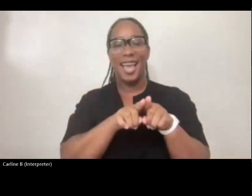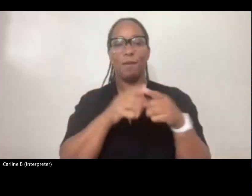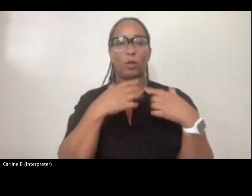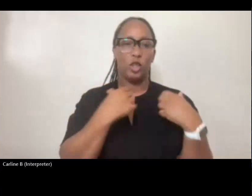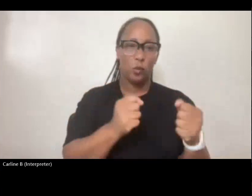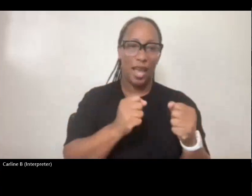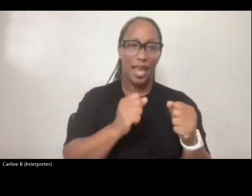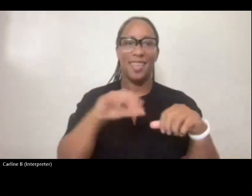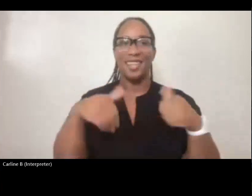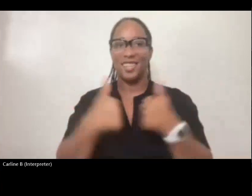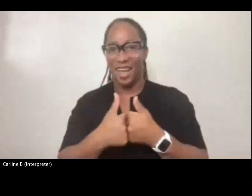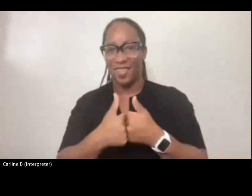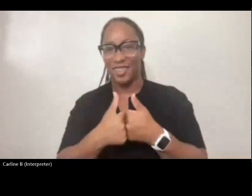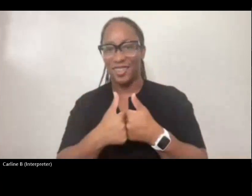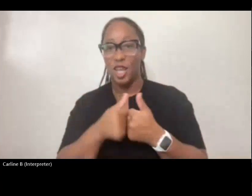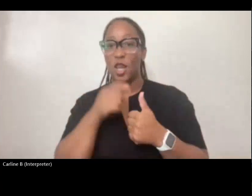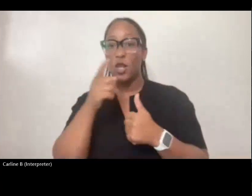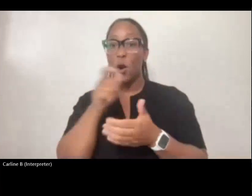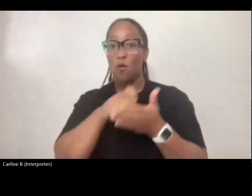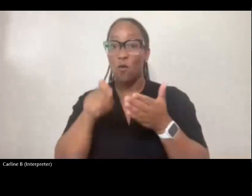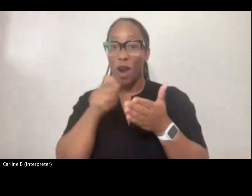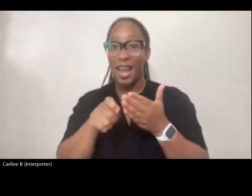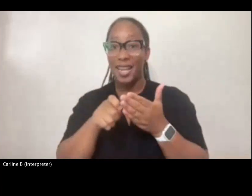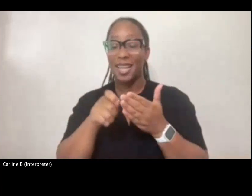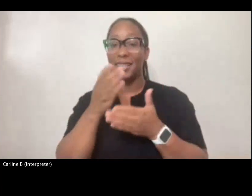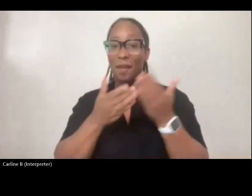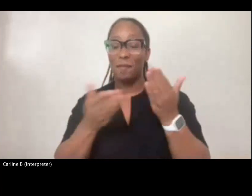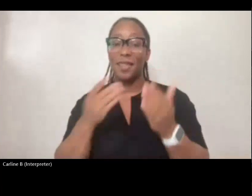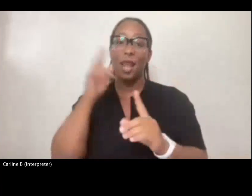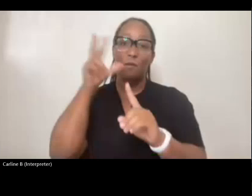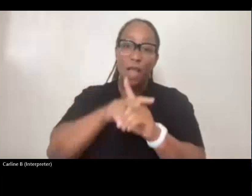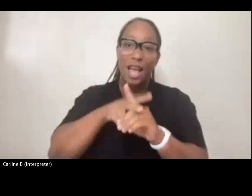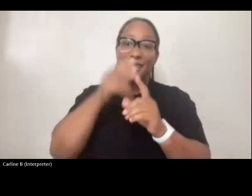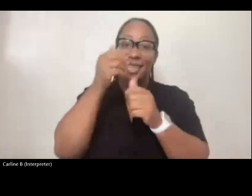You are writing something that applies to every single person in North Carolina.